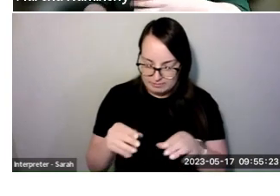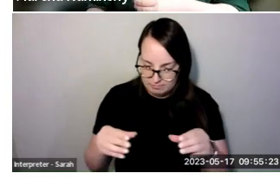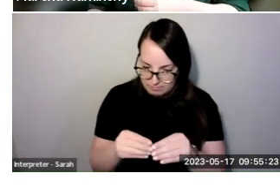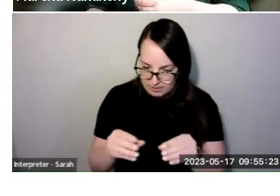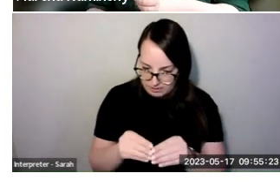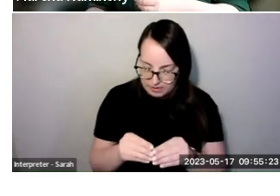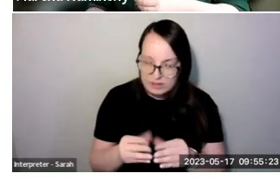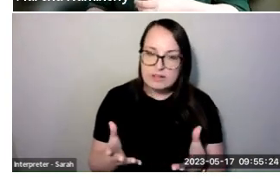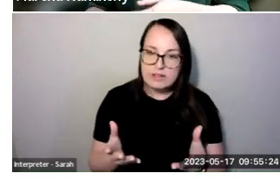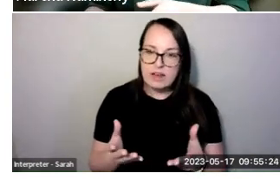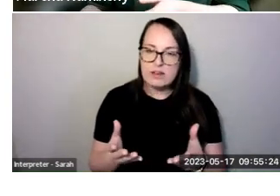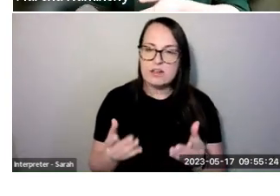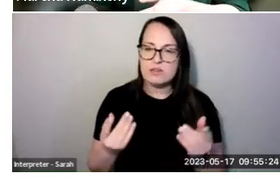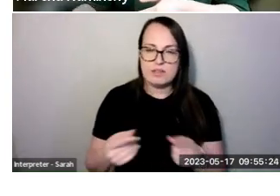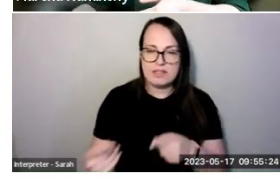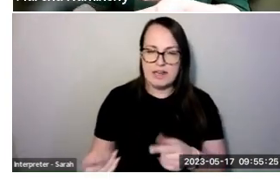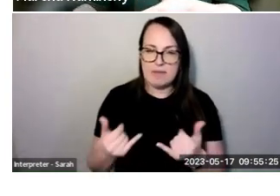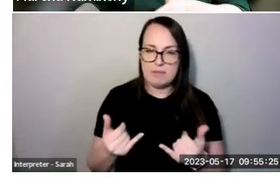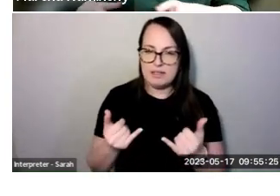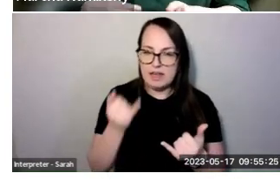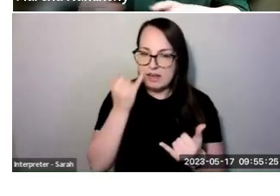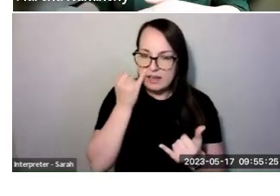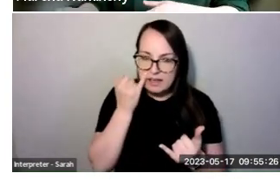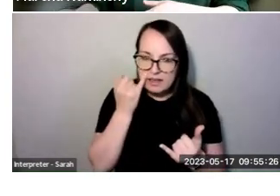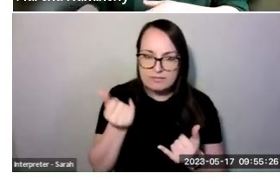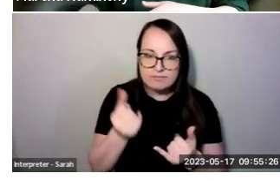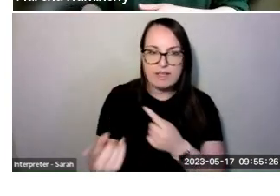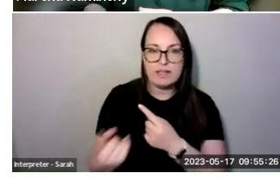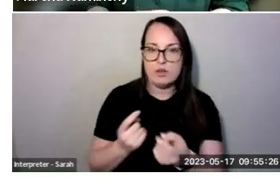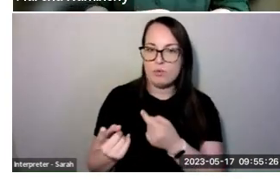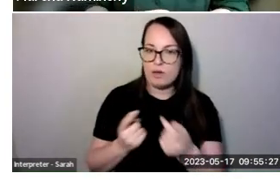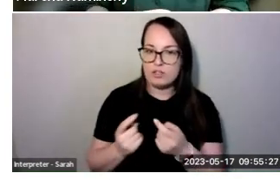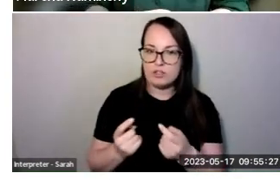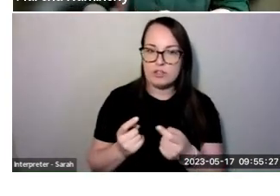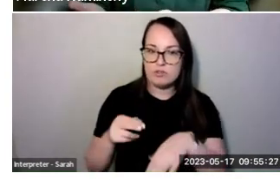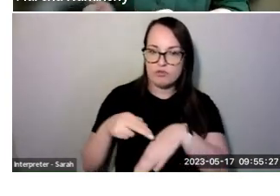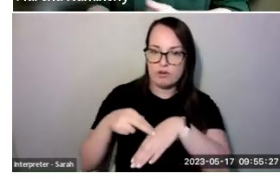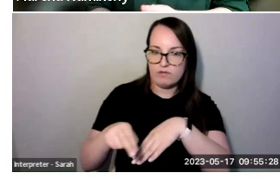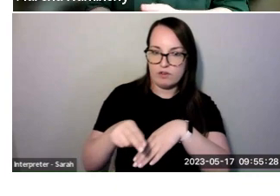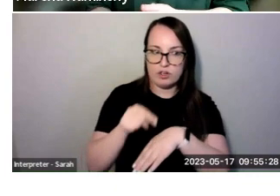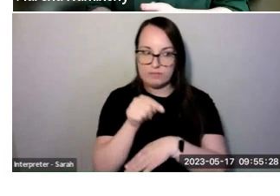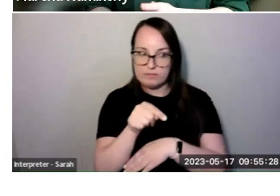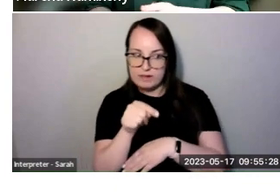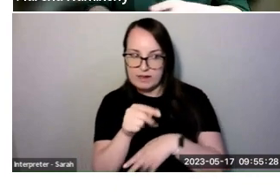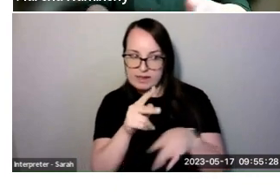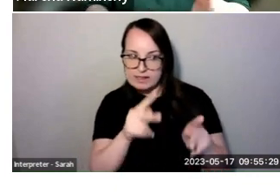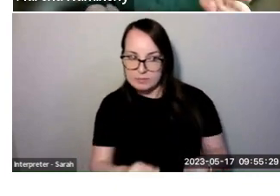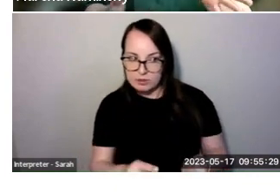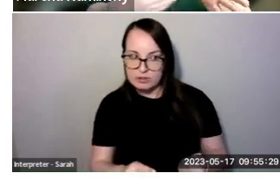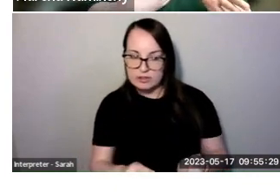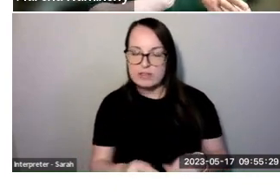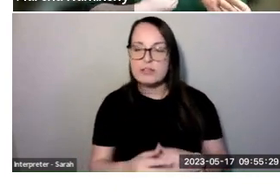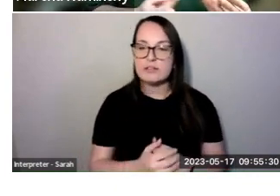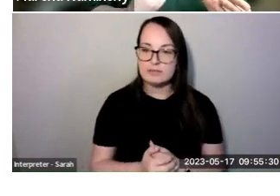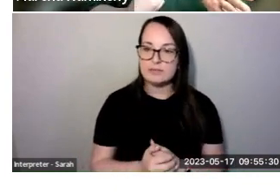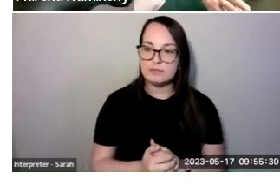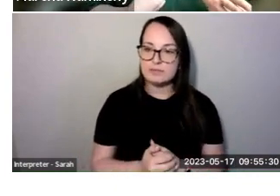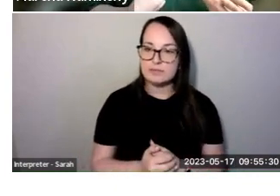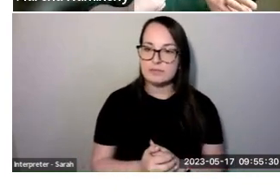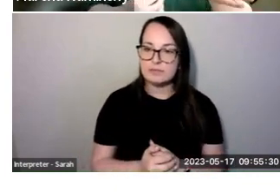group meeting. Hey, guys, this is what it's looking like today. If you have any questions about this,